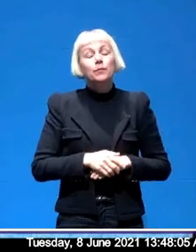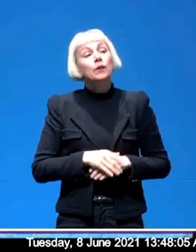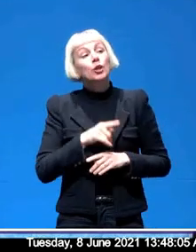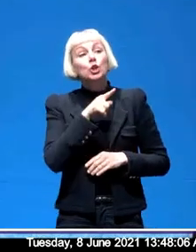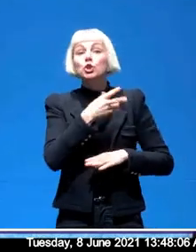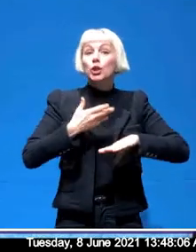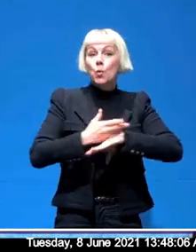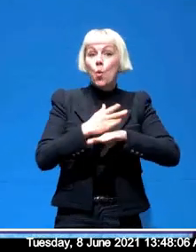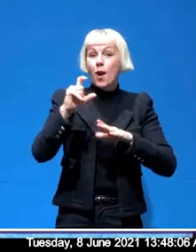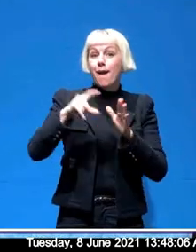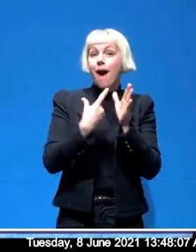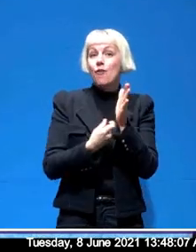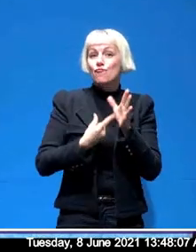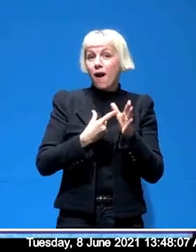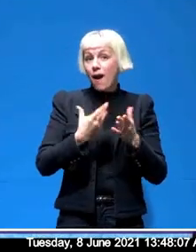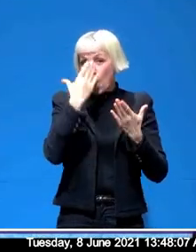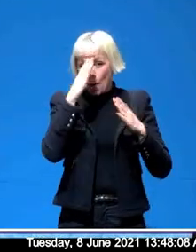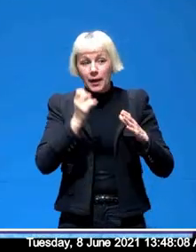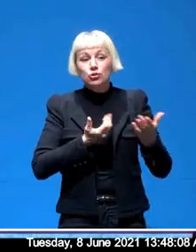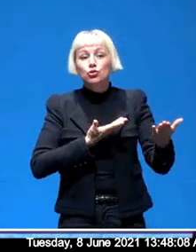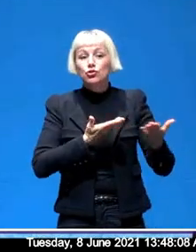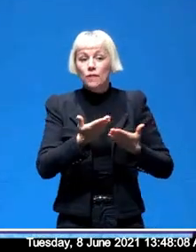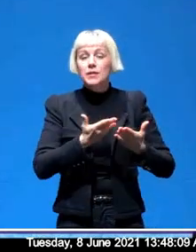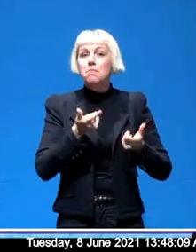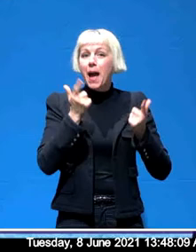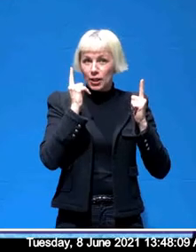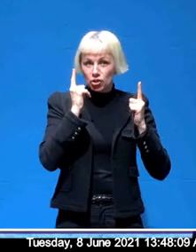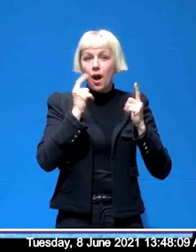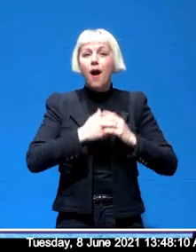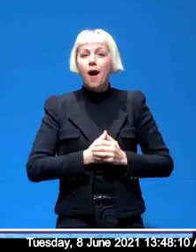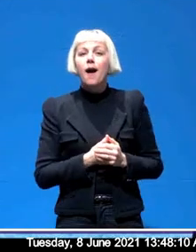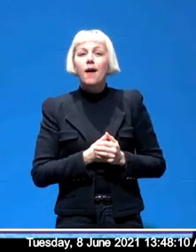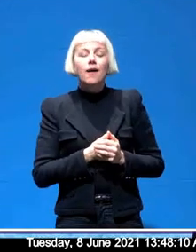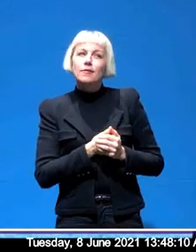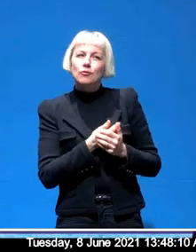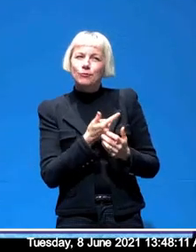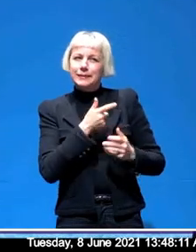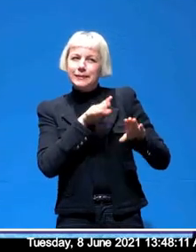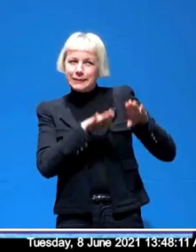accommodation manager and me as the Accommodation Services Manager within Accommodation Services.